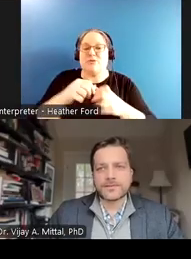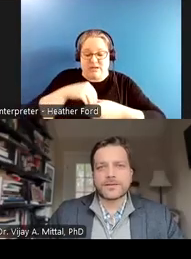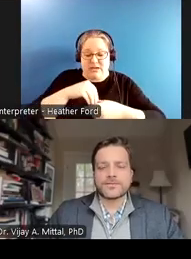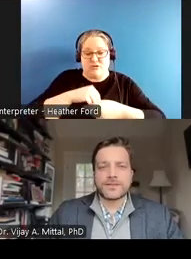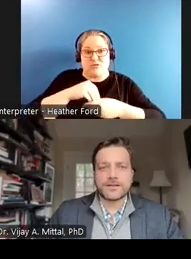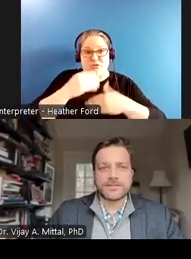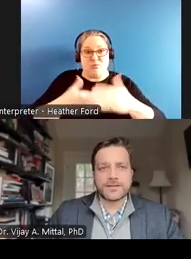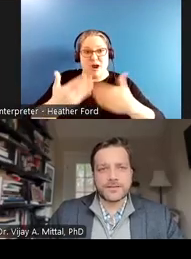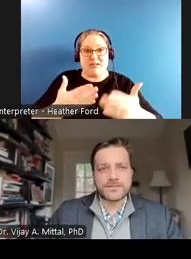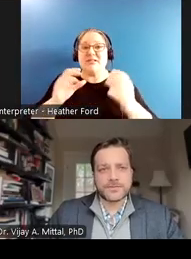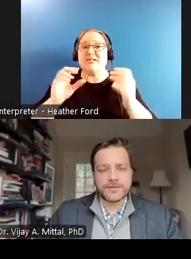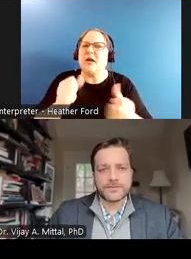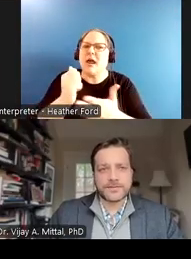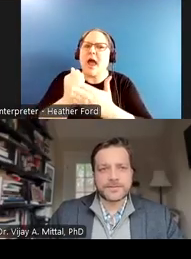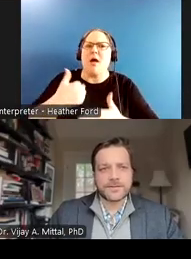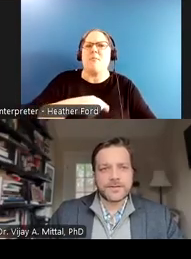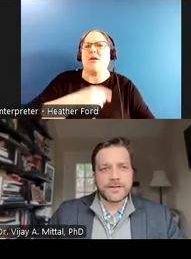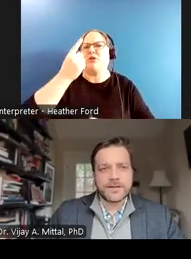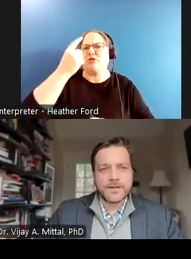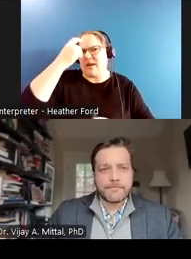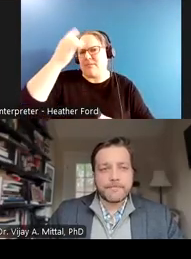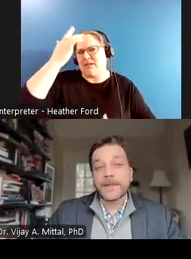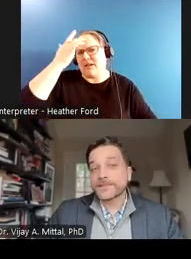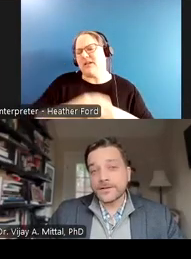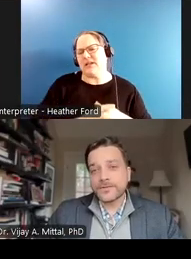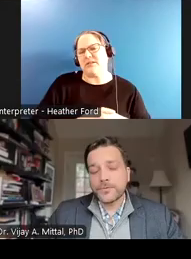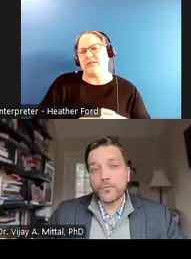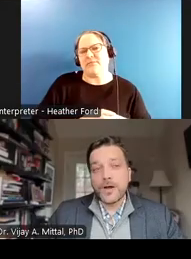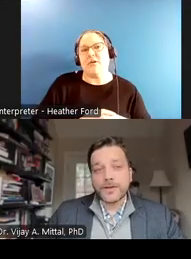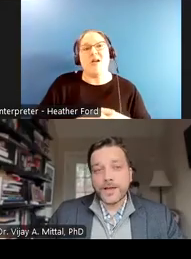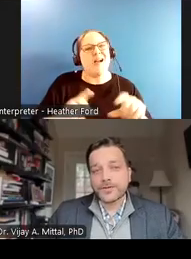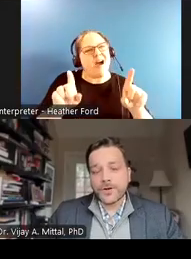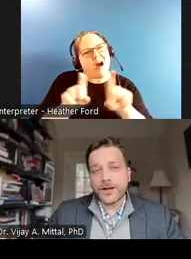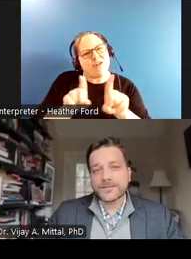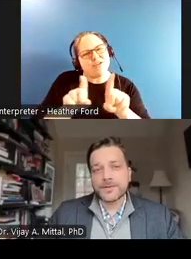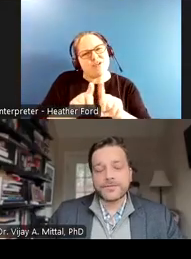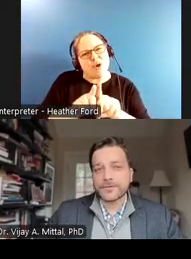to understanding serious mental illness. It's also well characterized by the field